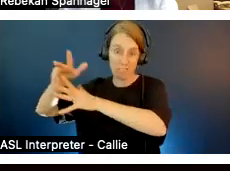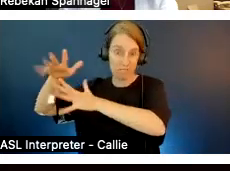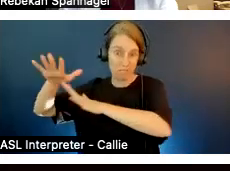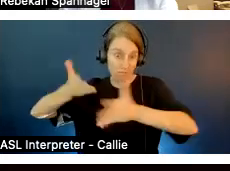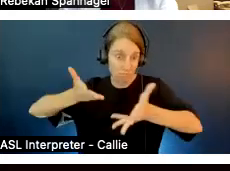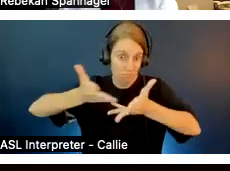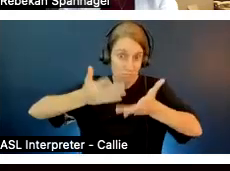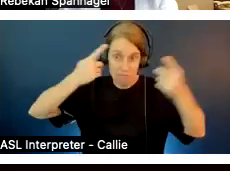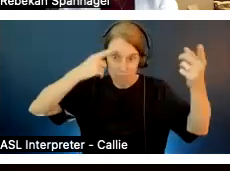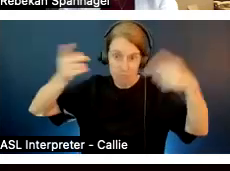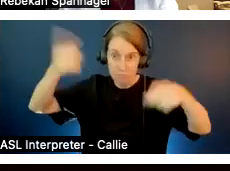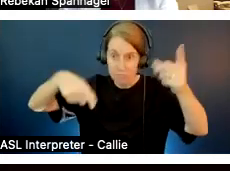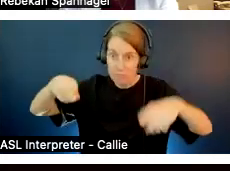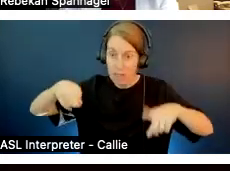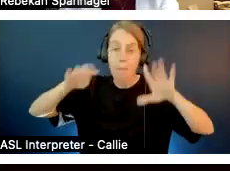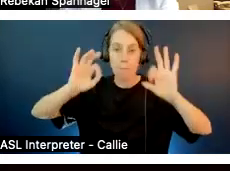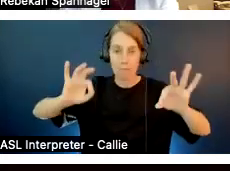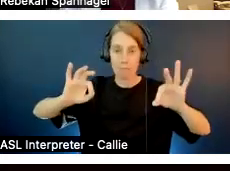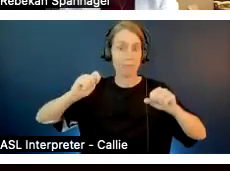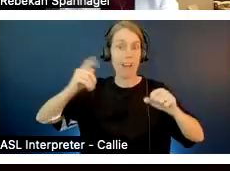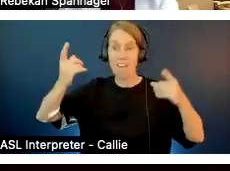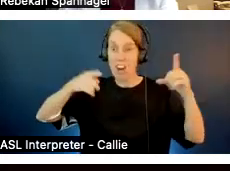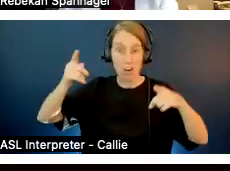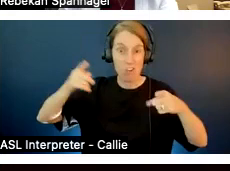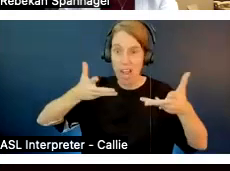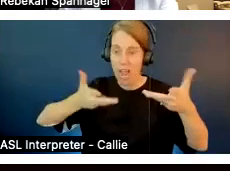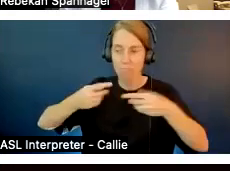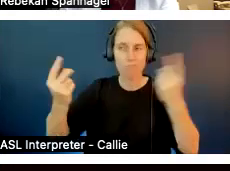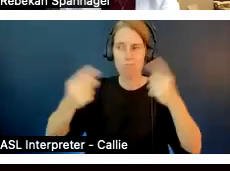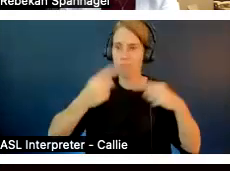then they're going to have a hearing and the hearing is going to usually be in colombia